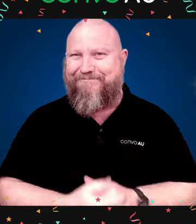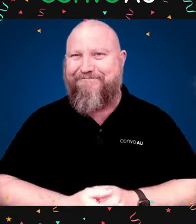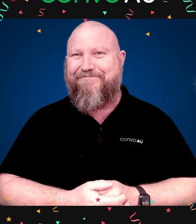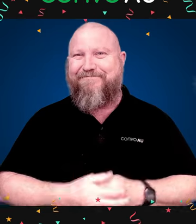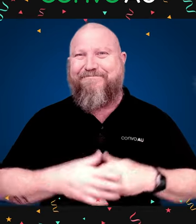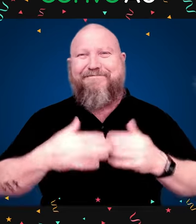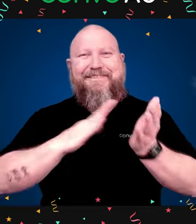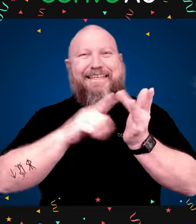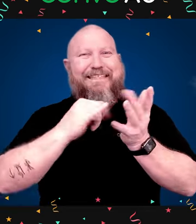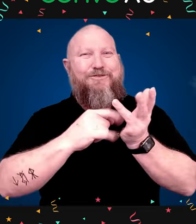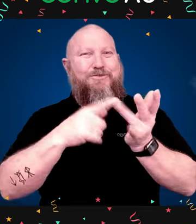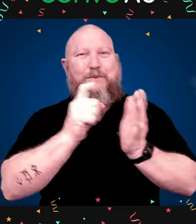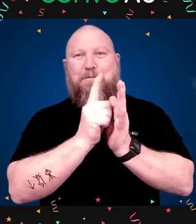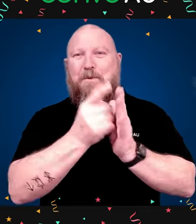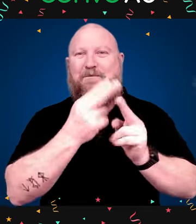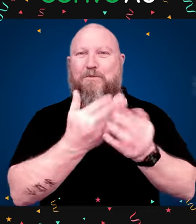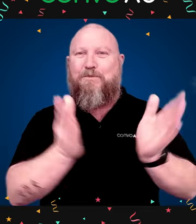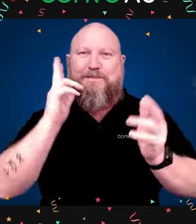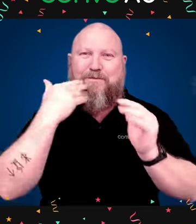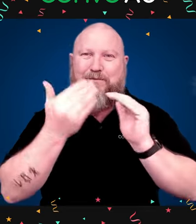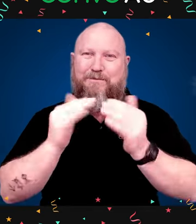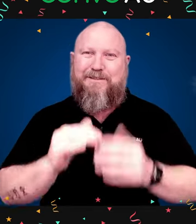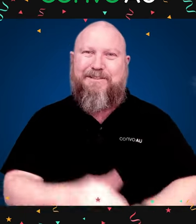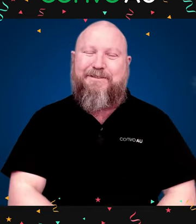a historic moment for the Australian Deaf community.